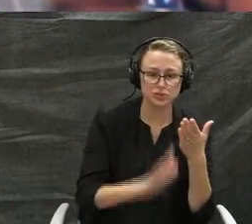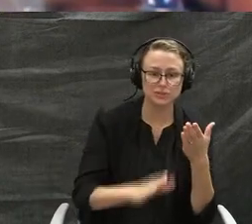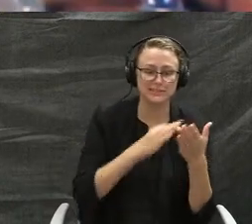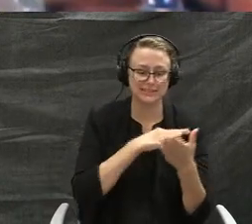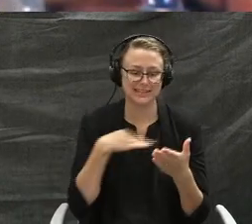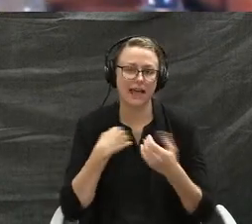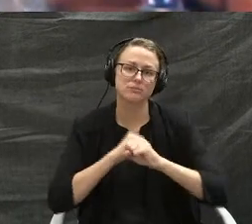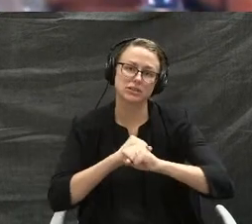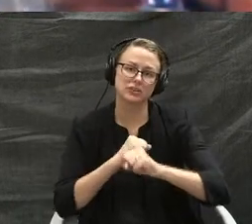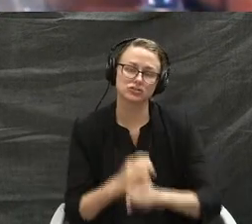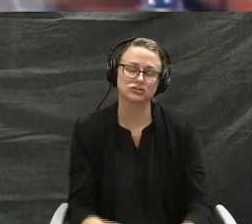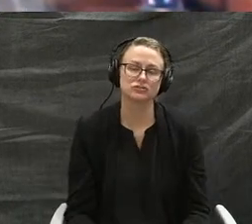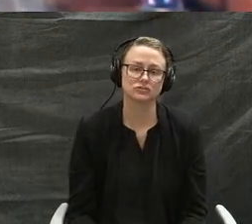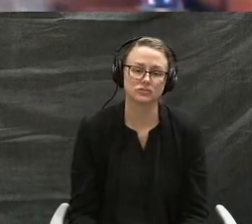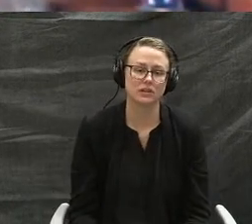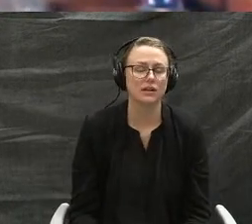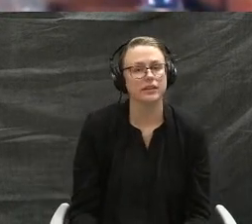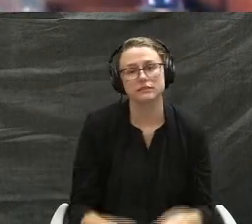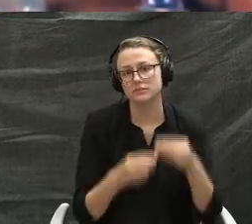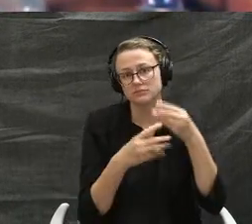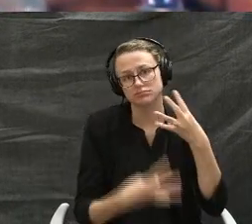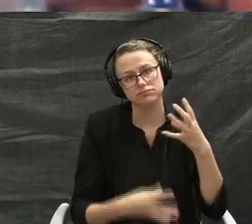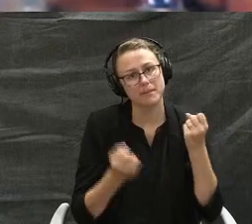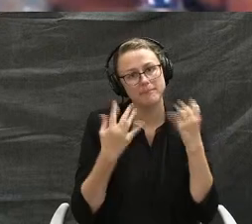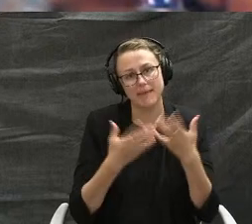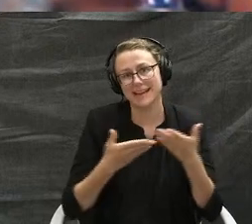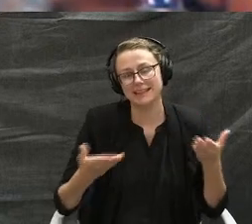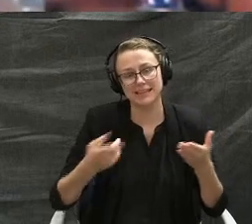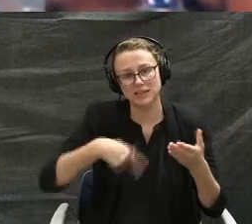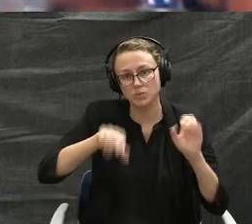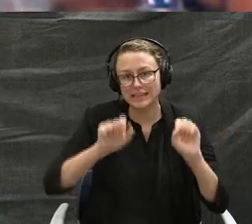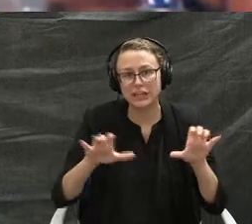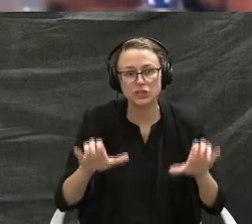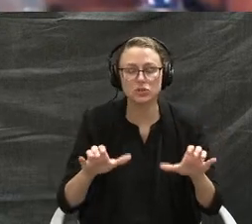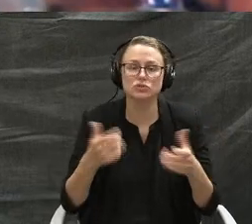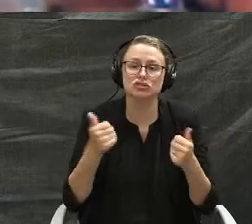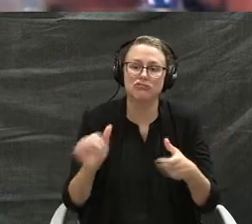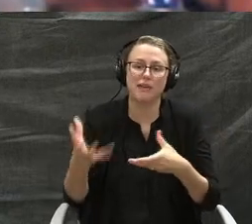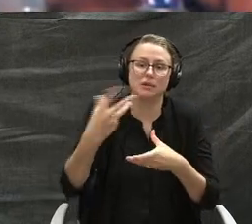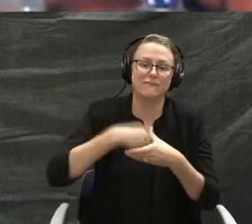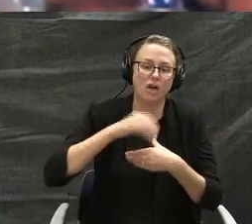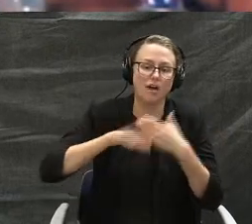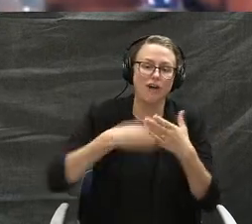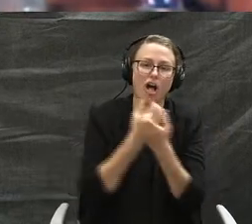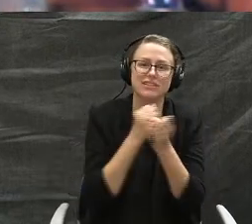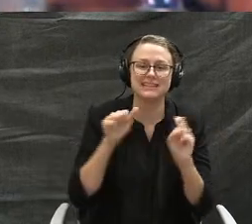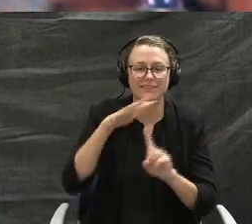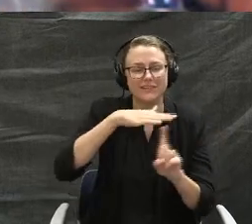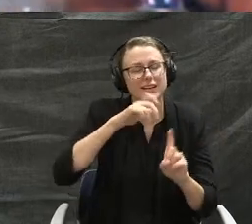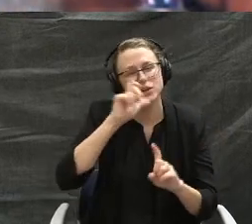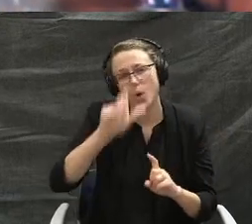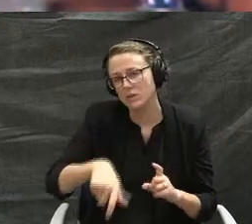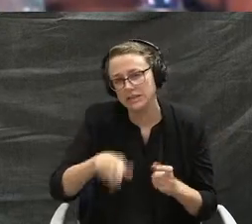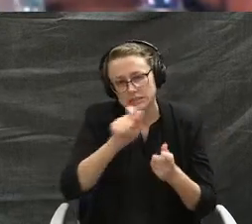And again, there is a number of things that we can do to incorporate those safe environments. I won't get into